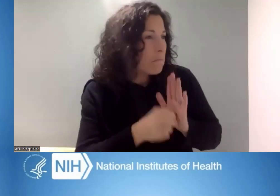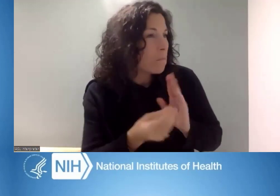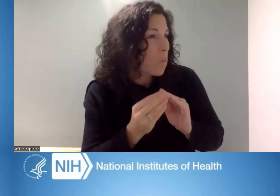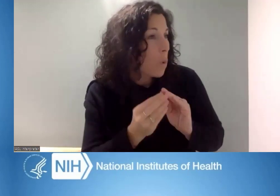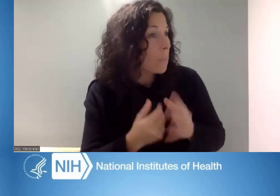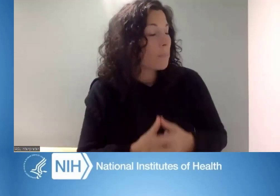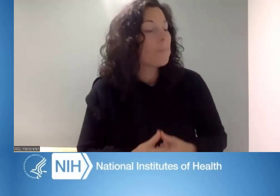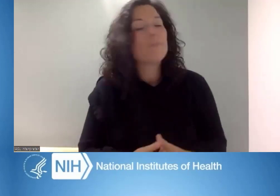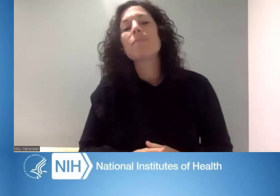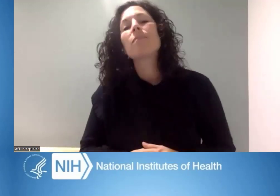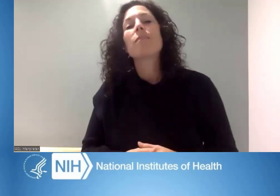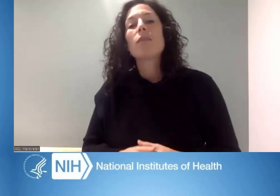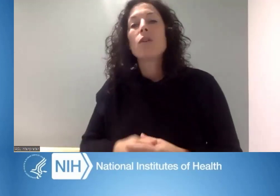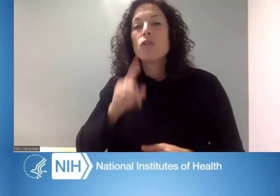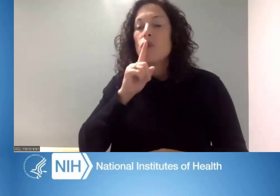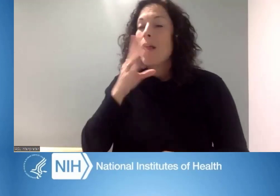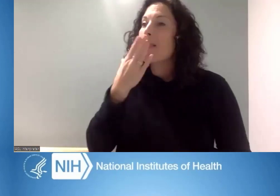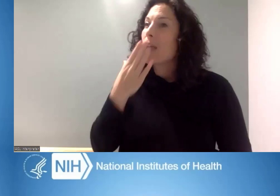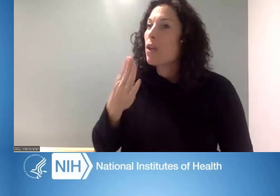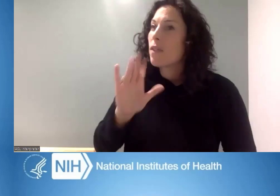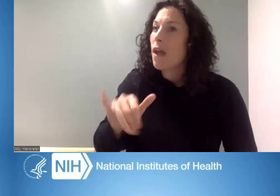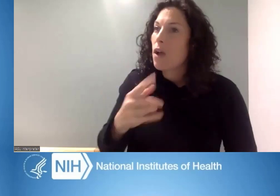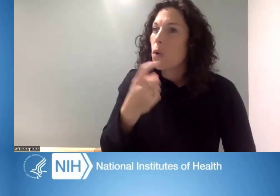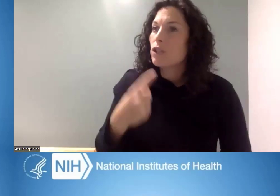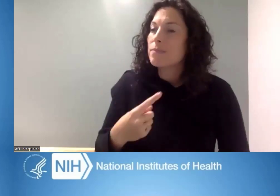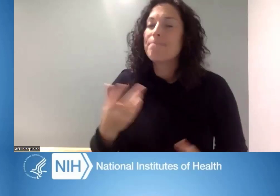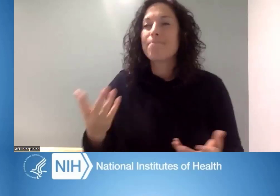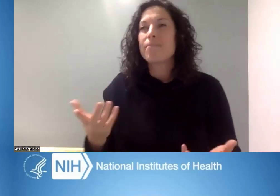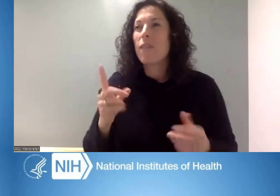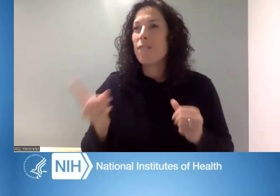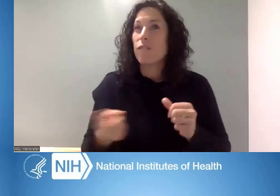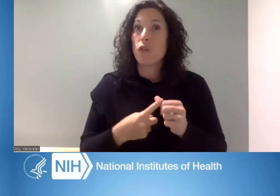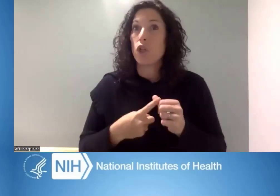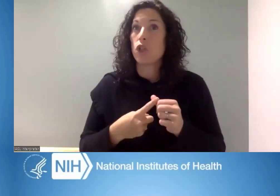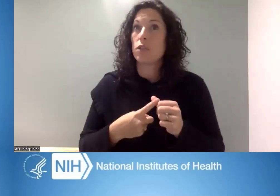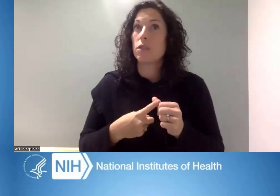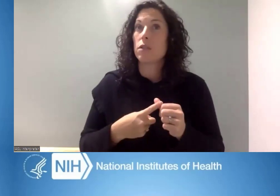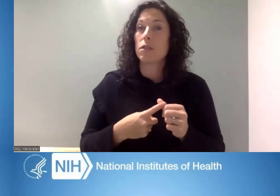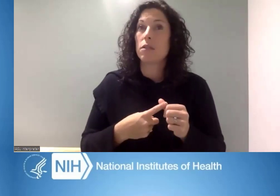Glen McGugan: Absolutely, thank you for that question. So I would say the first point, or the first stop,